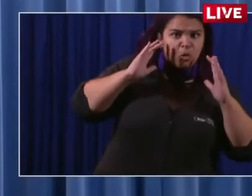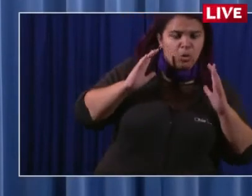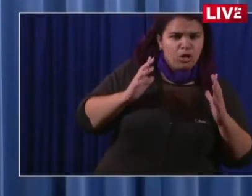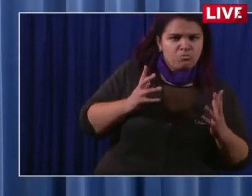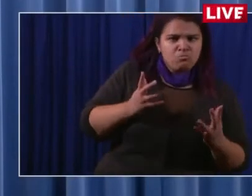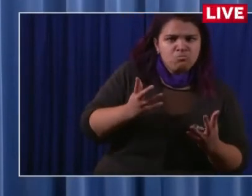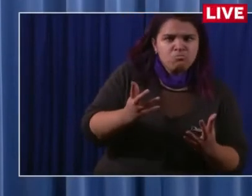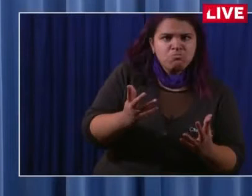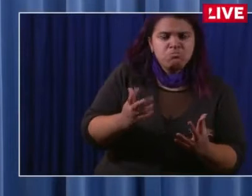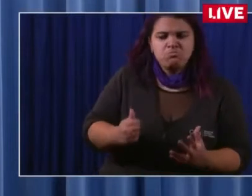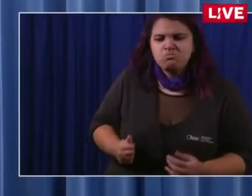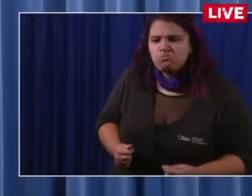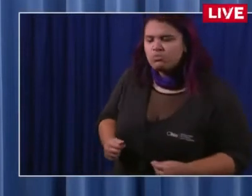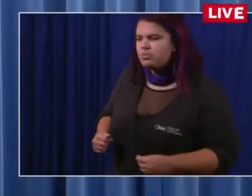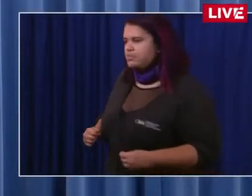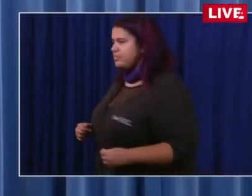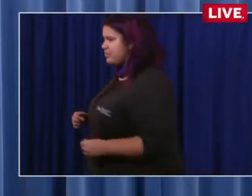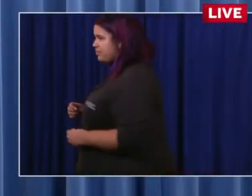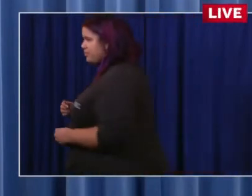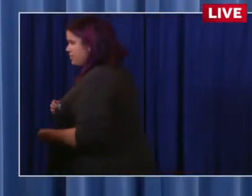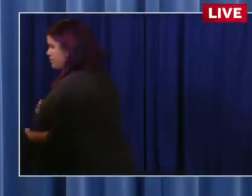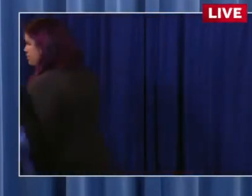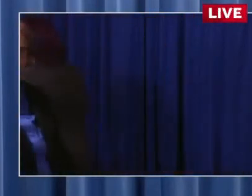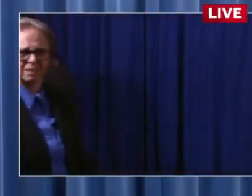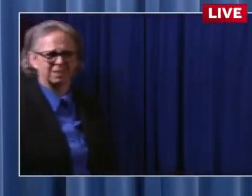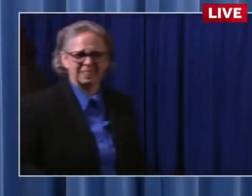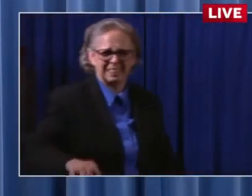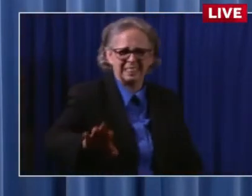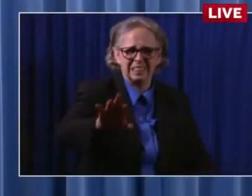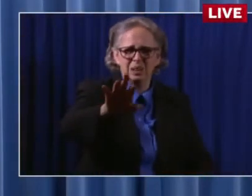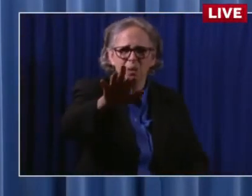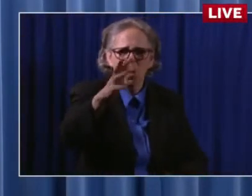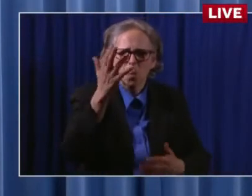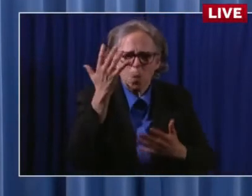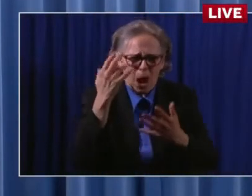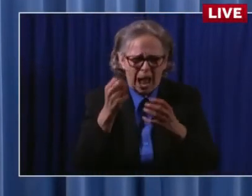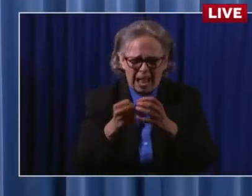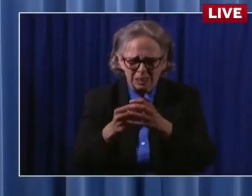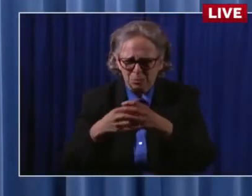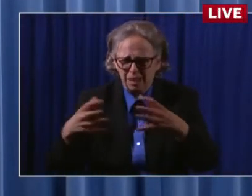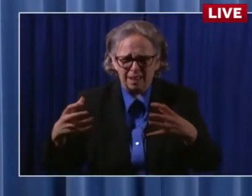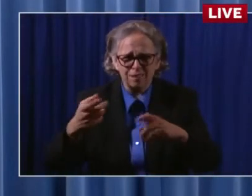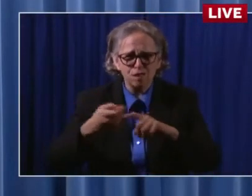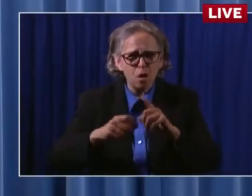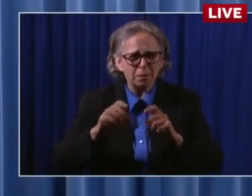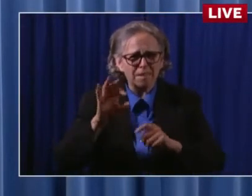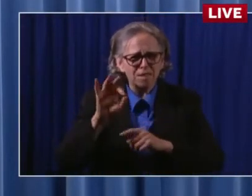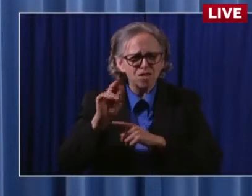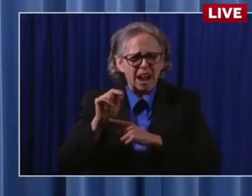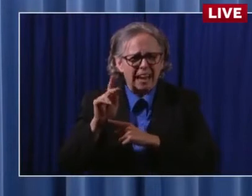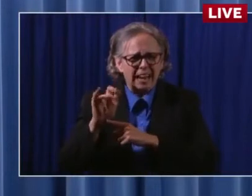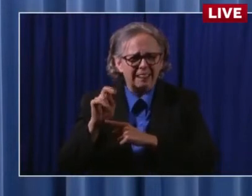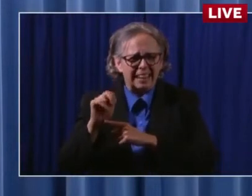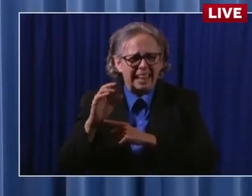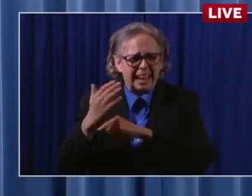I THINK THAT WOULD BE TOO SIMPLISTIC AN EXPLANATION. I DO NOT THINK ANYONE REALLY KNOWS.